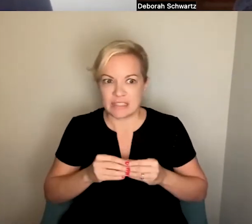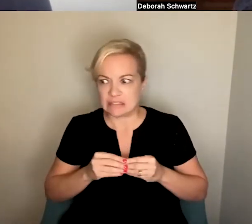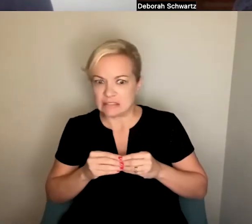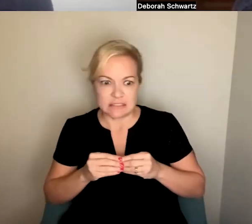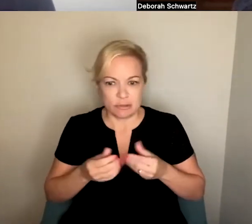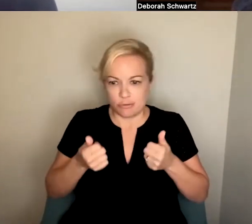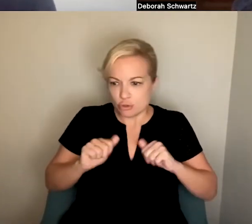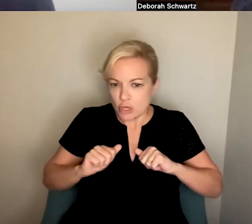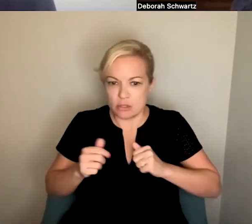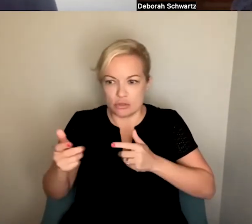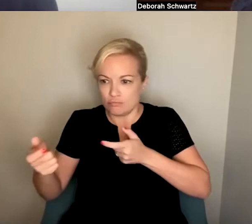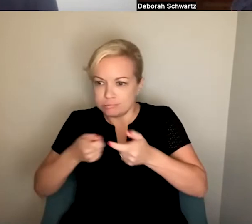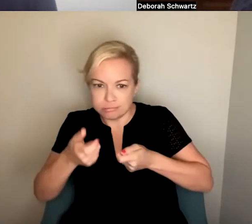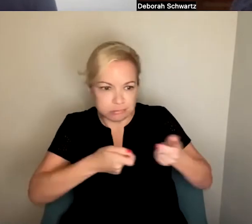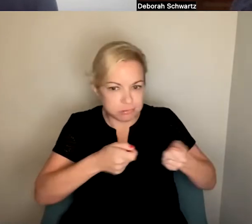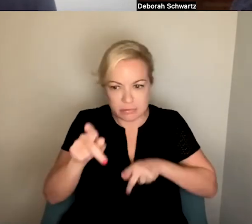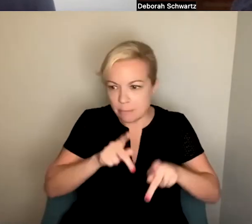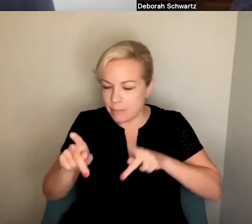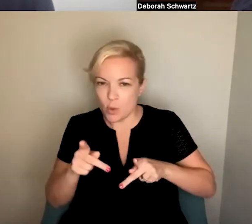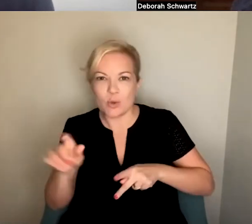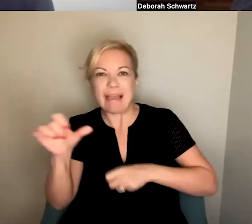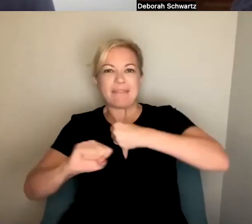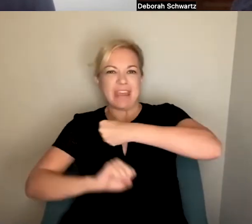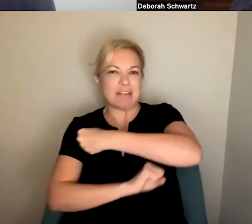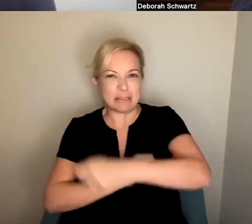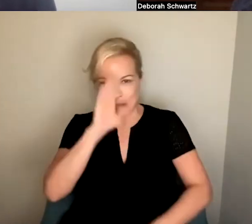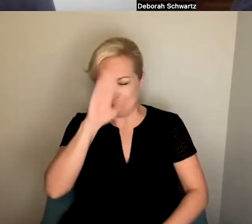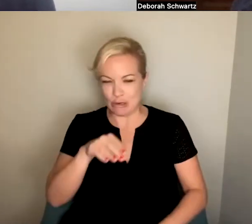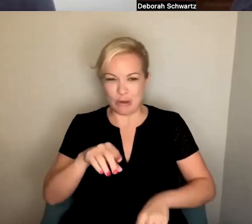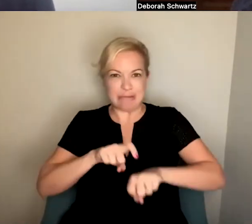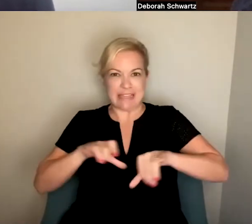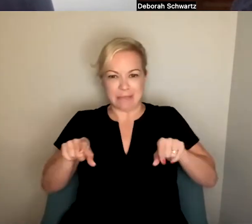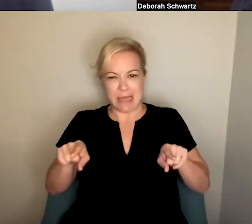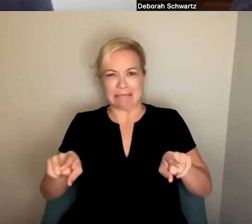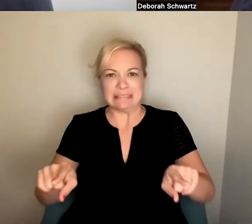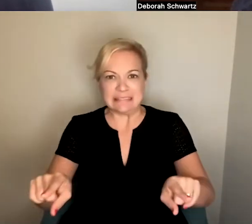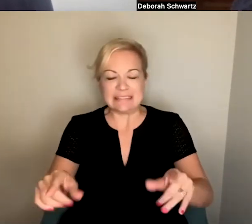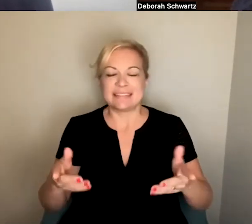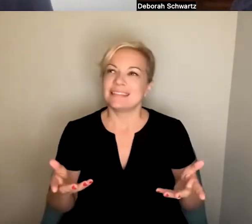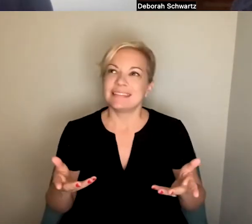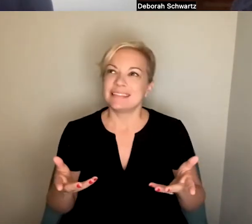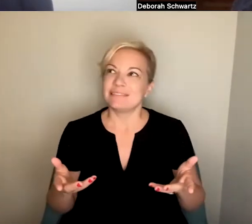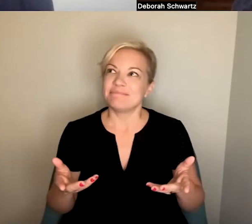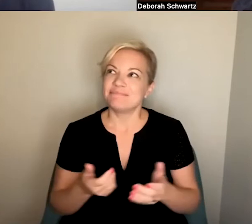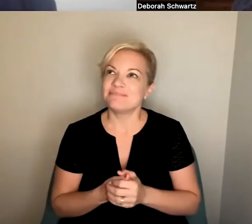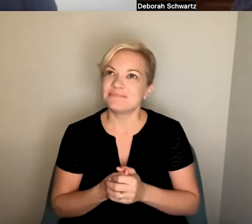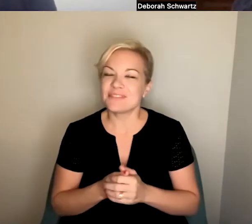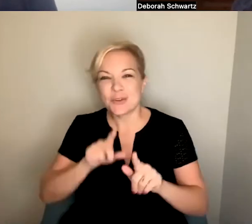bringing people in. I mean it's, it's hard for me to speak to sort of, like, what,